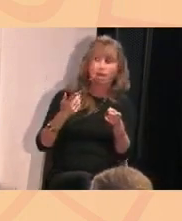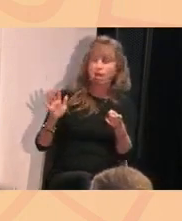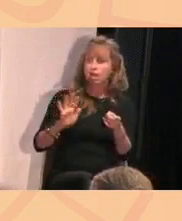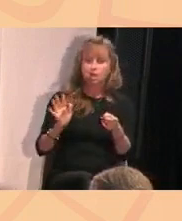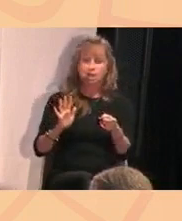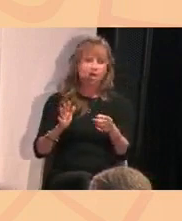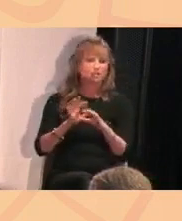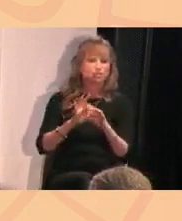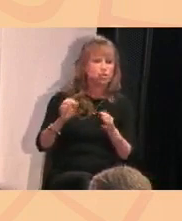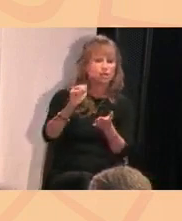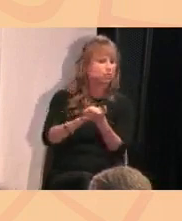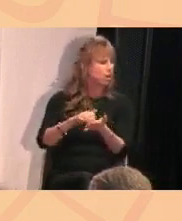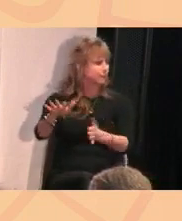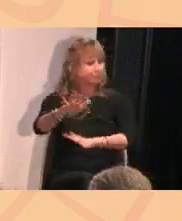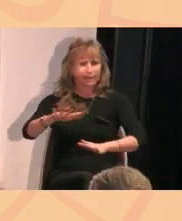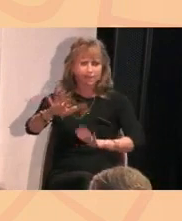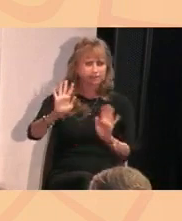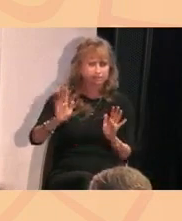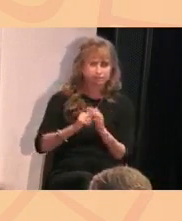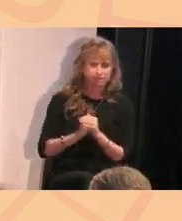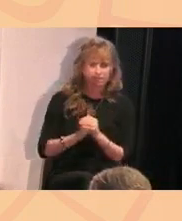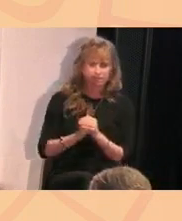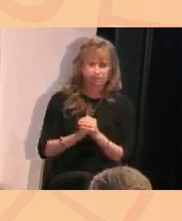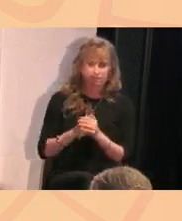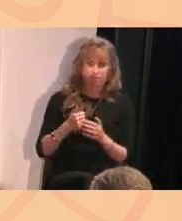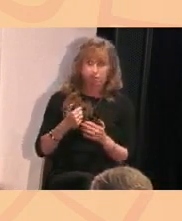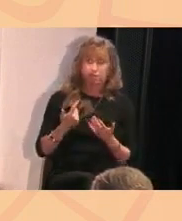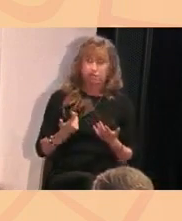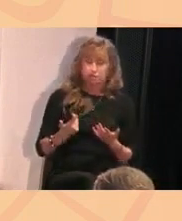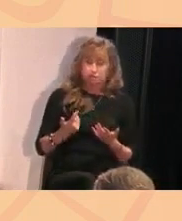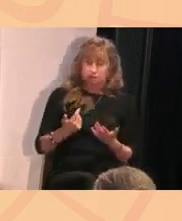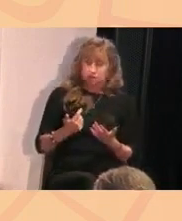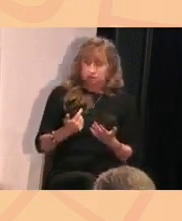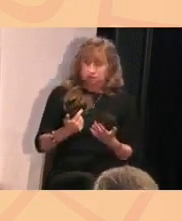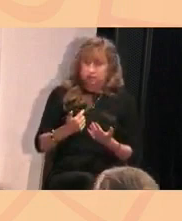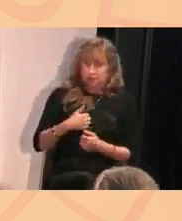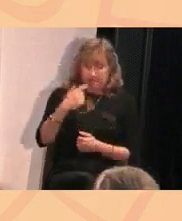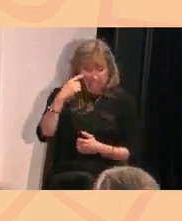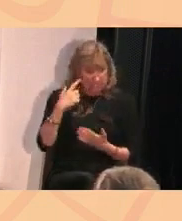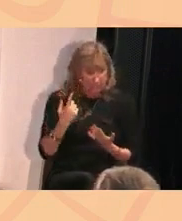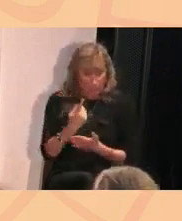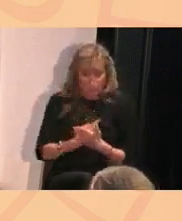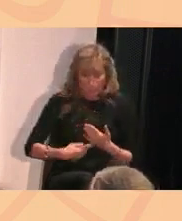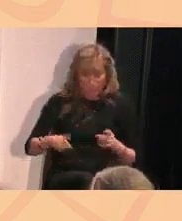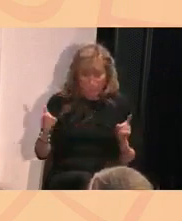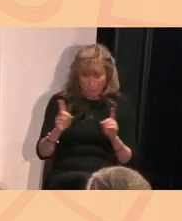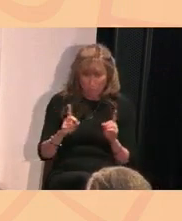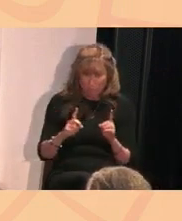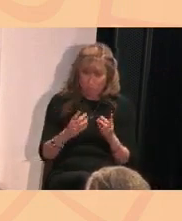they would never get this off the ground. And again, like you said, they quoted that they